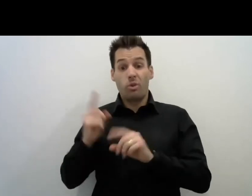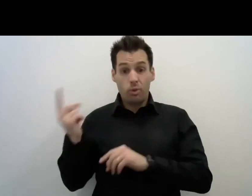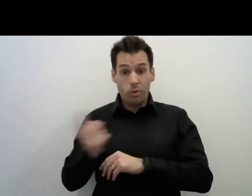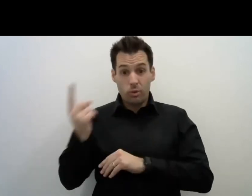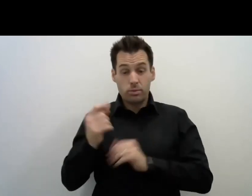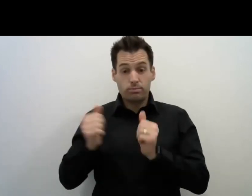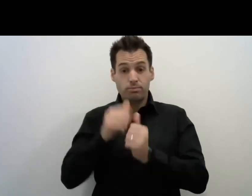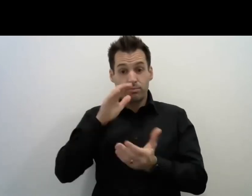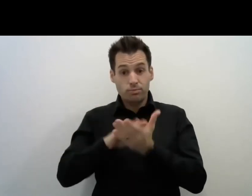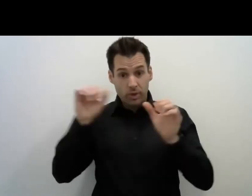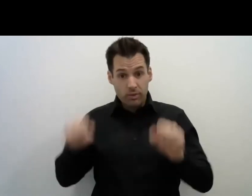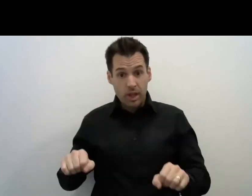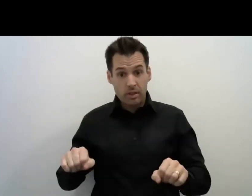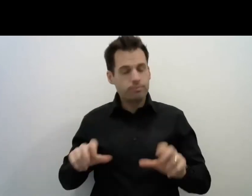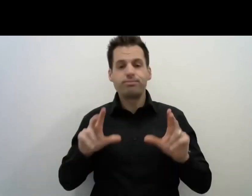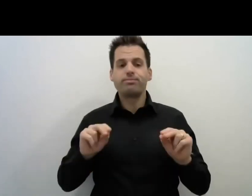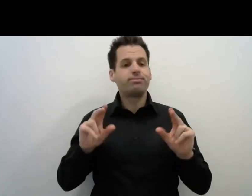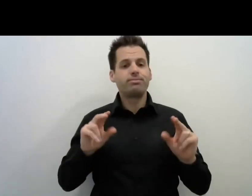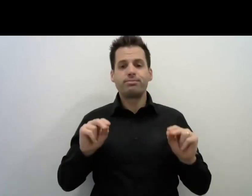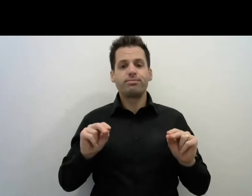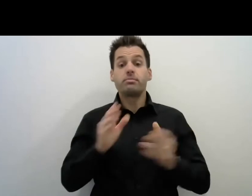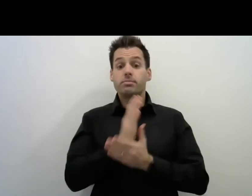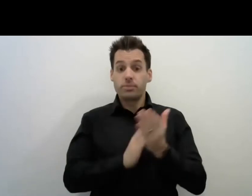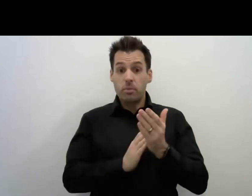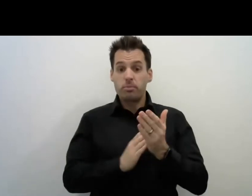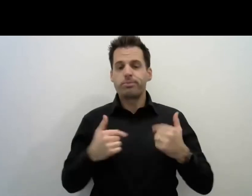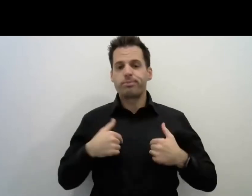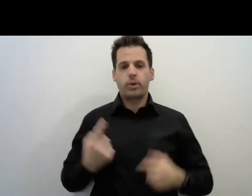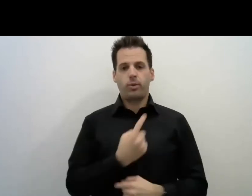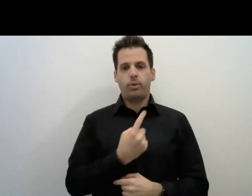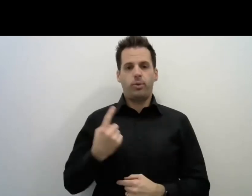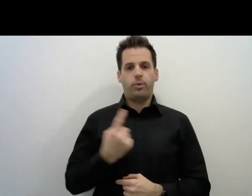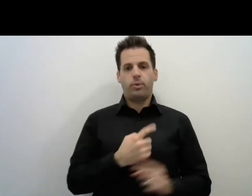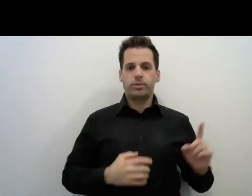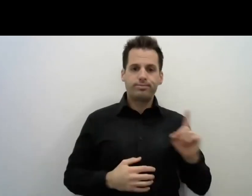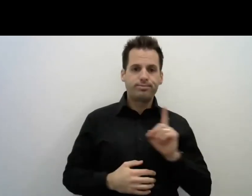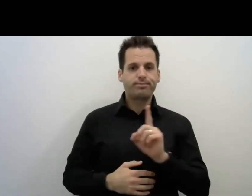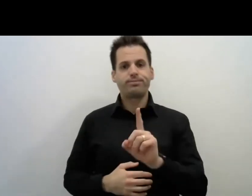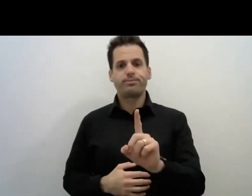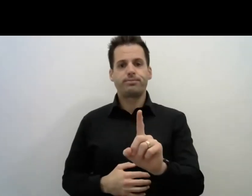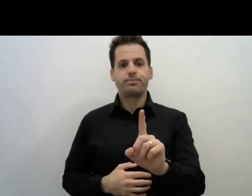there are times where i have to go out into public on my own and there were a couple of ish